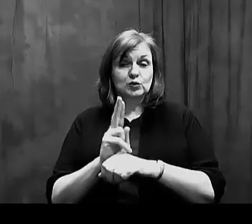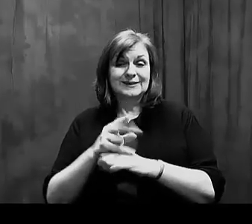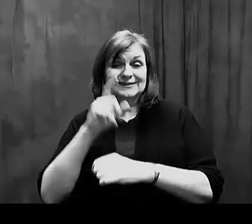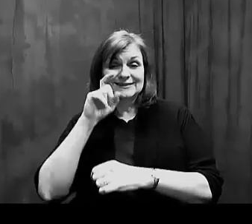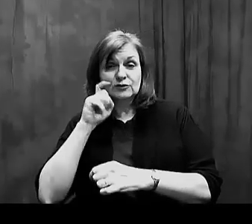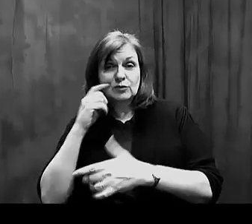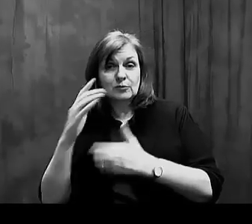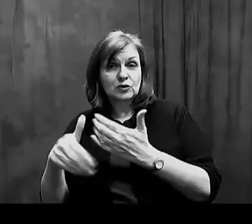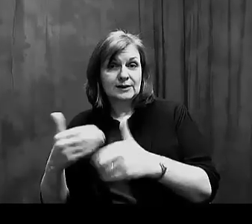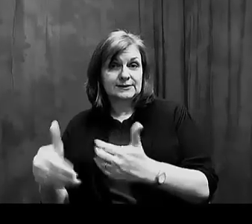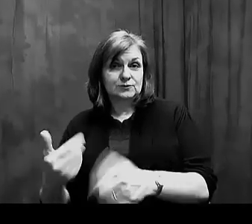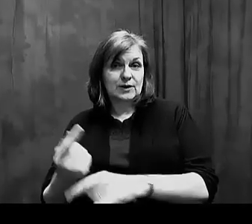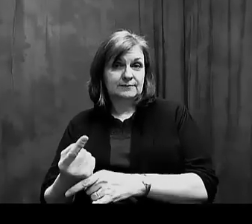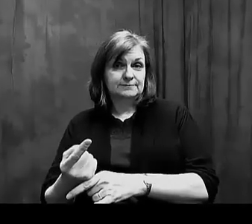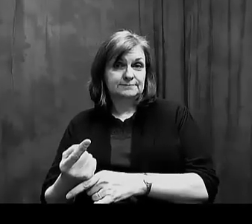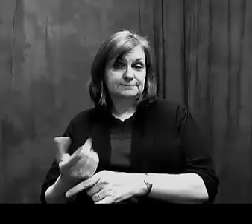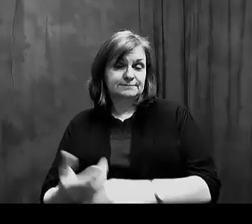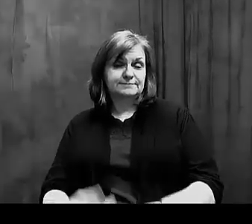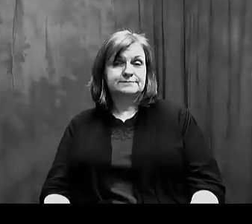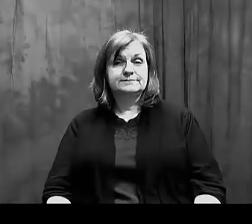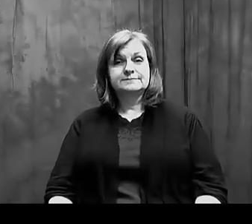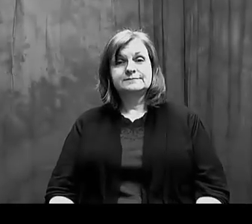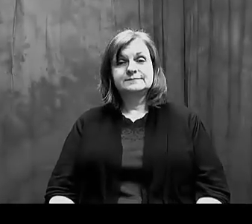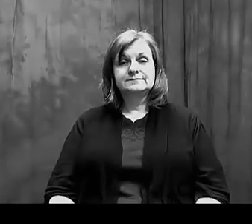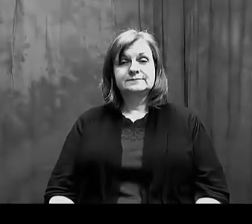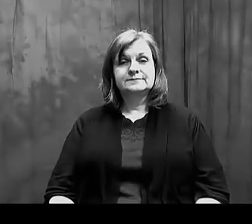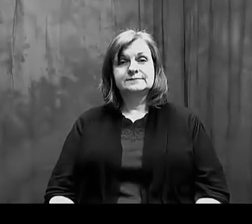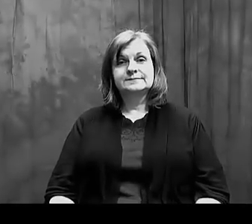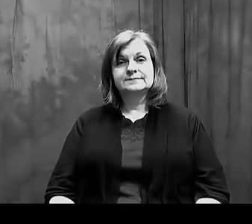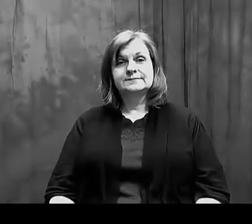particularly for organisms that are few in number